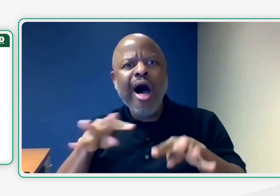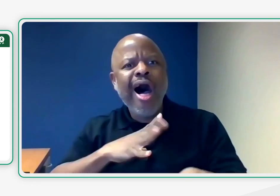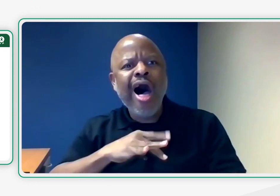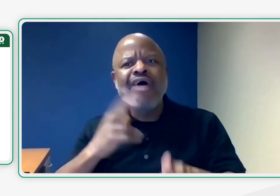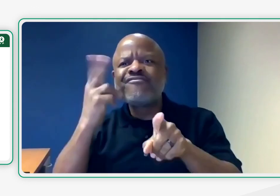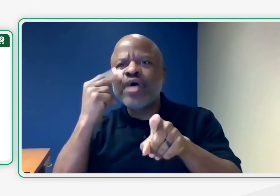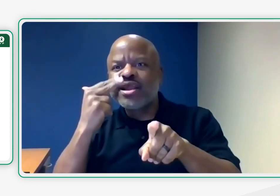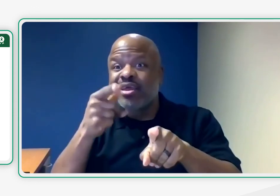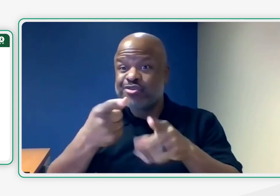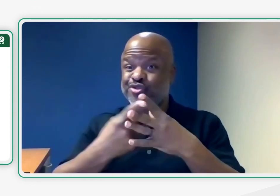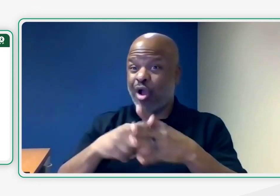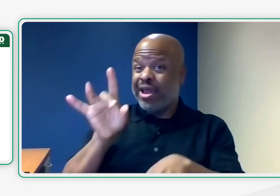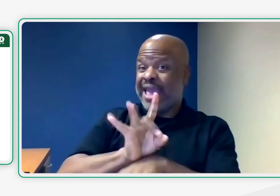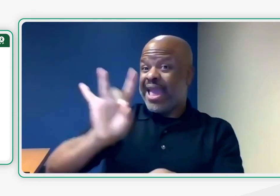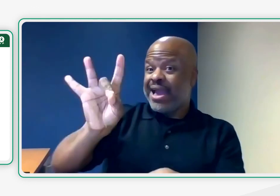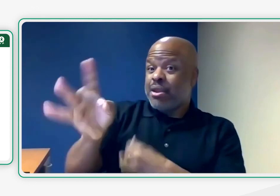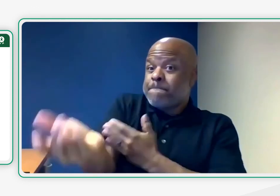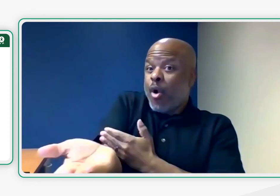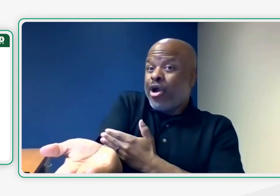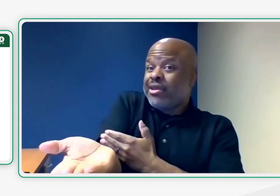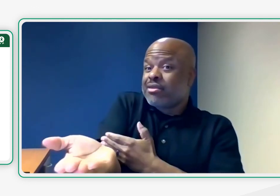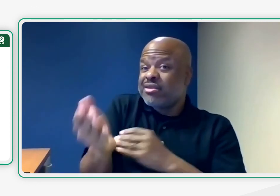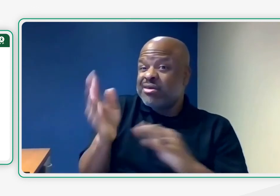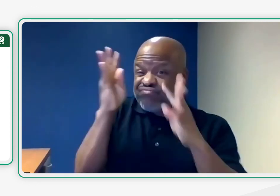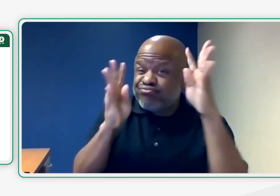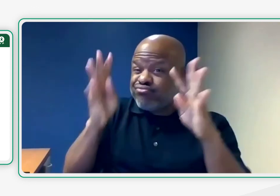that were trying to think of something creative. And everyone was watching them.